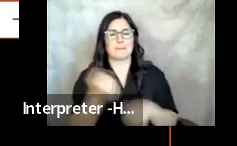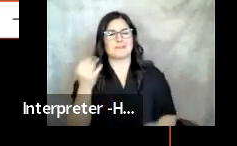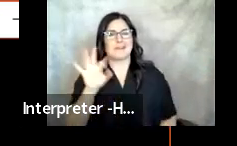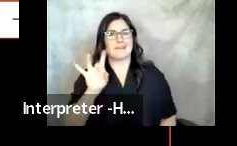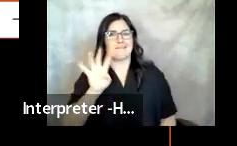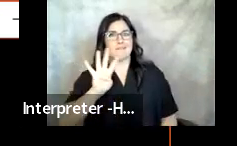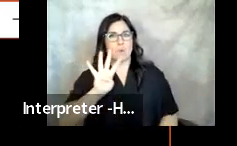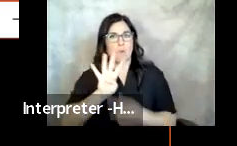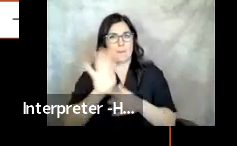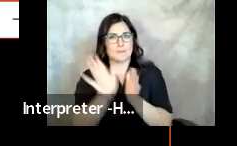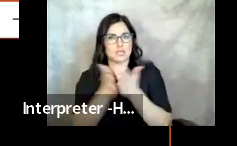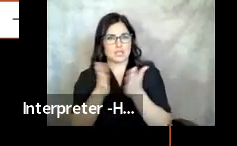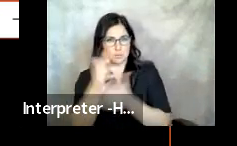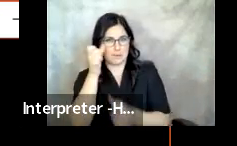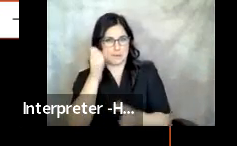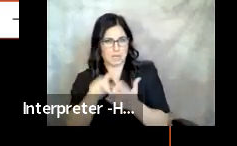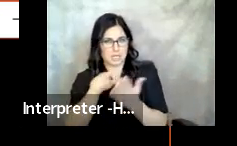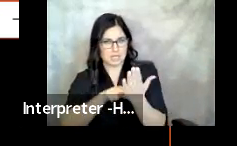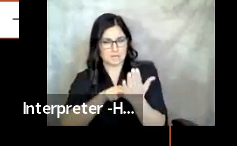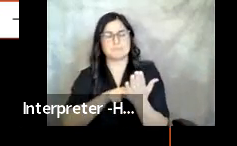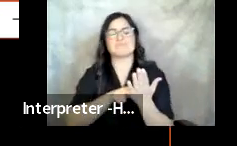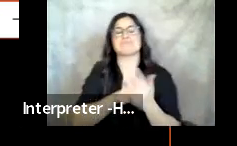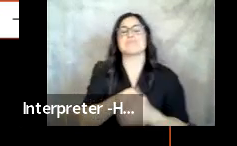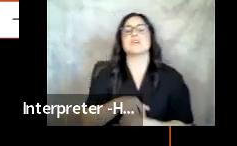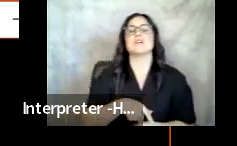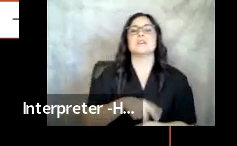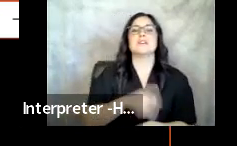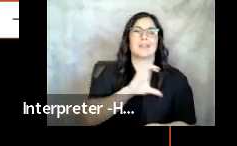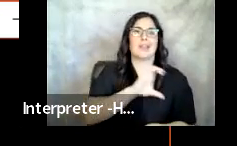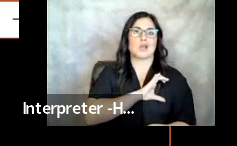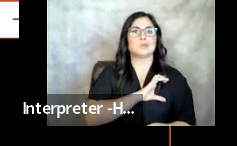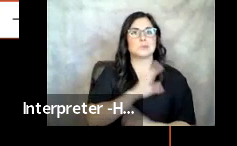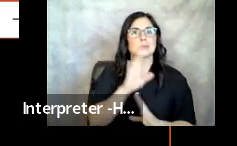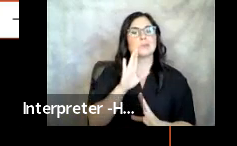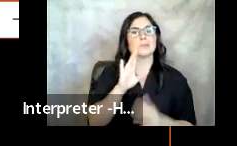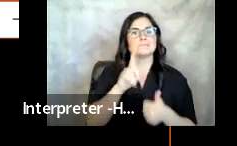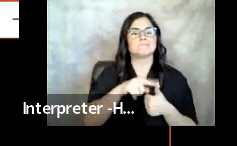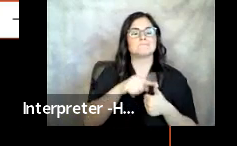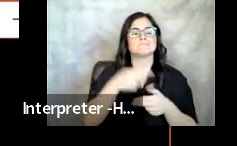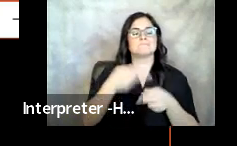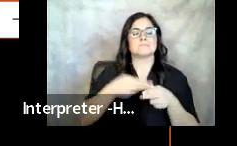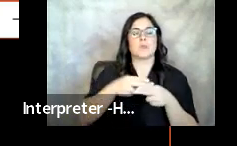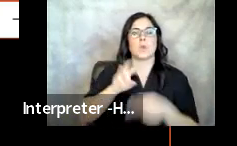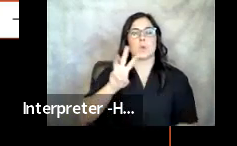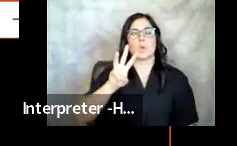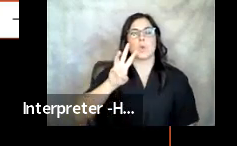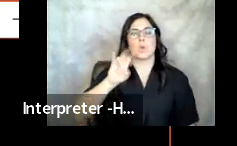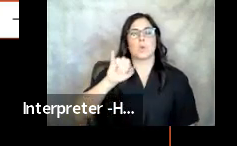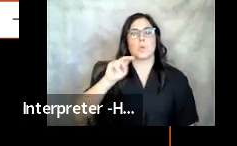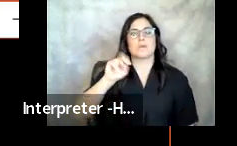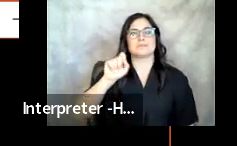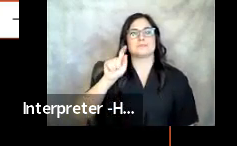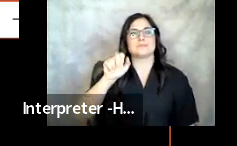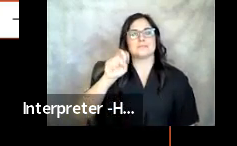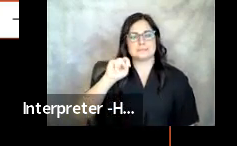If you ever read that. Book. The main. Character in that book is. A guy named. Winston. And his job in this.